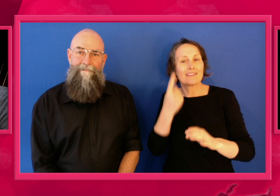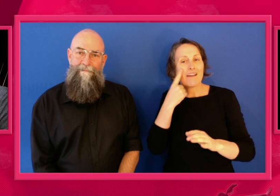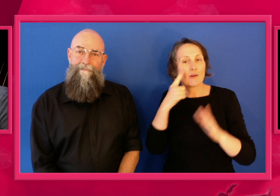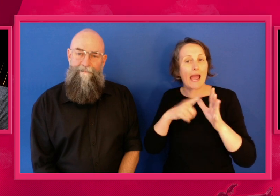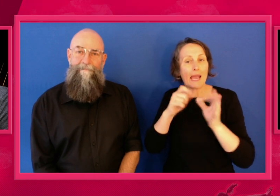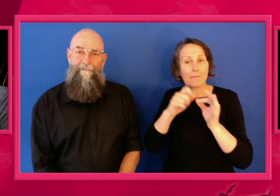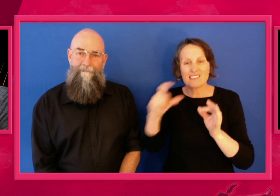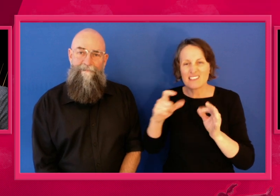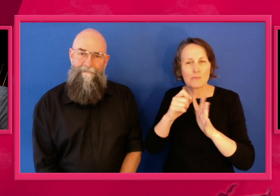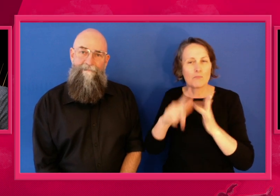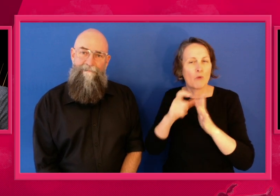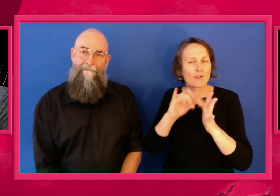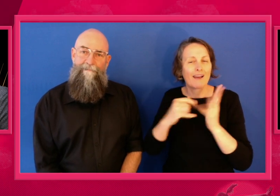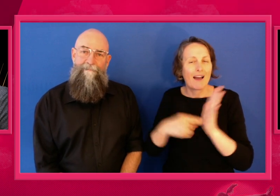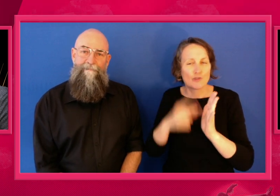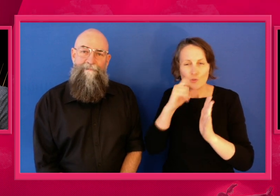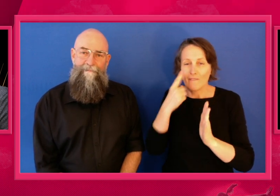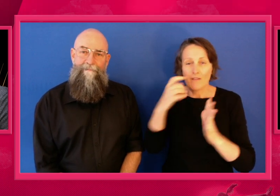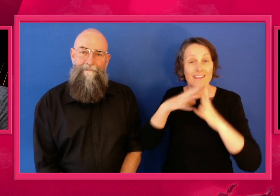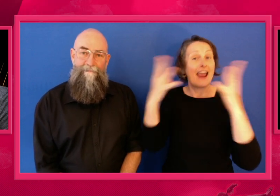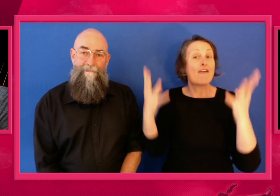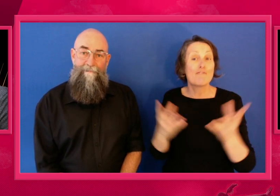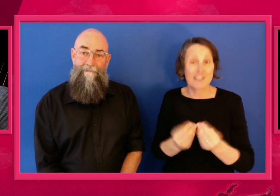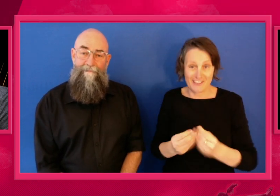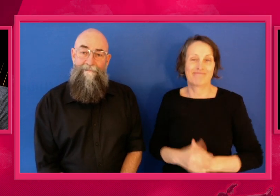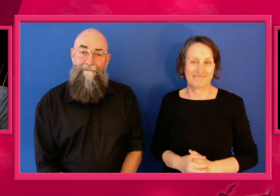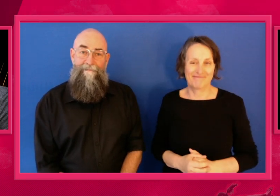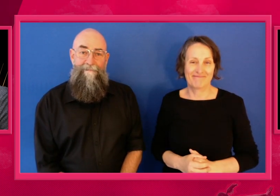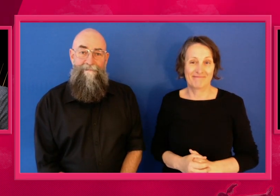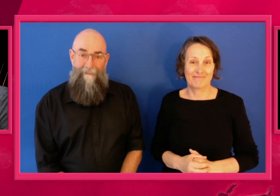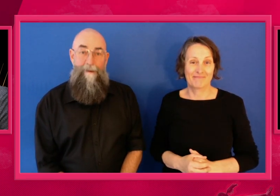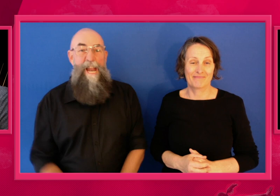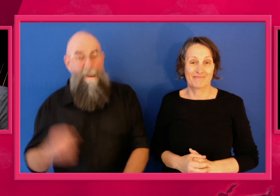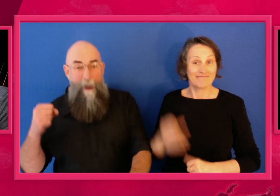or wherever you get them. And you can find all that information there. Chat soon. Kurt Fearnley: You Little Ripper!